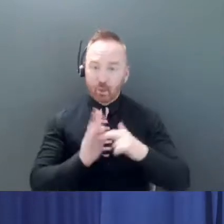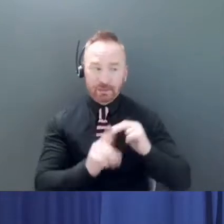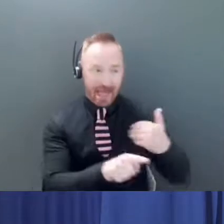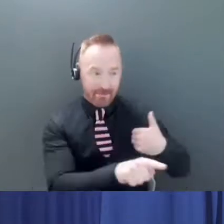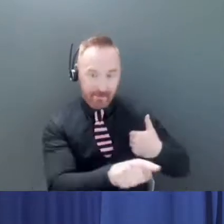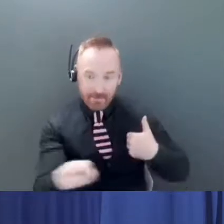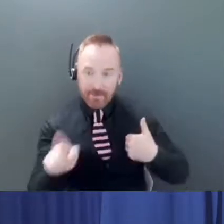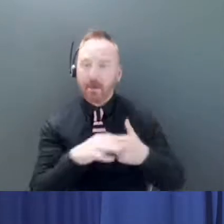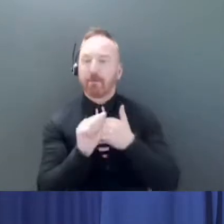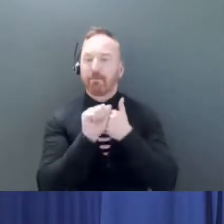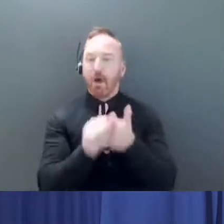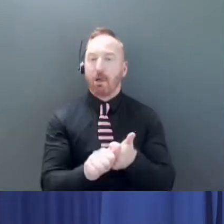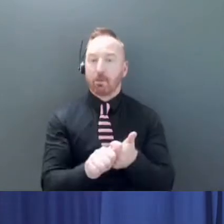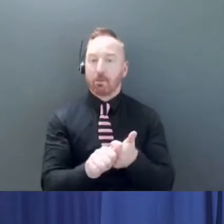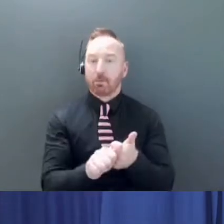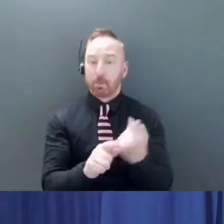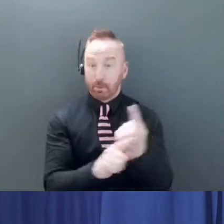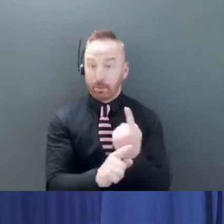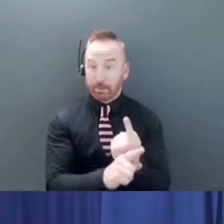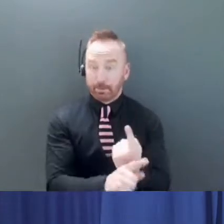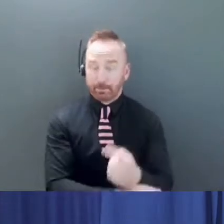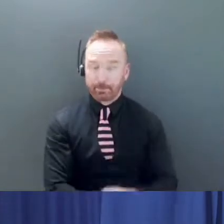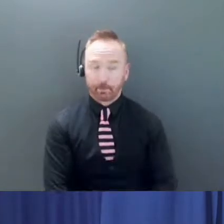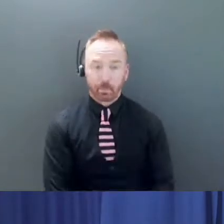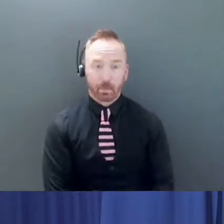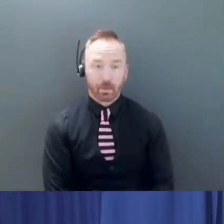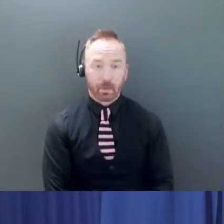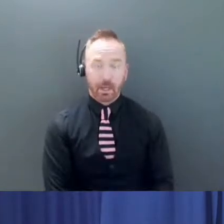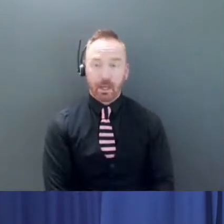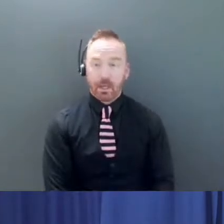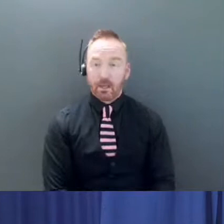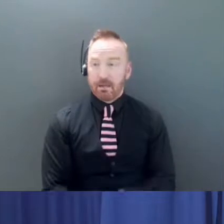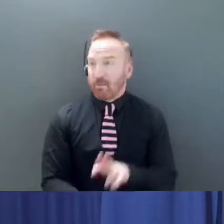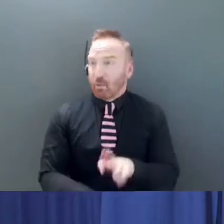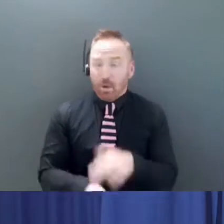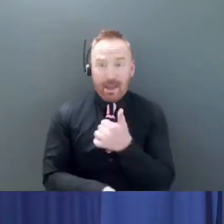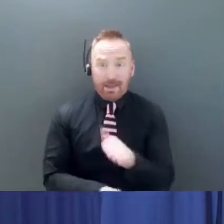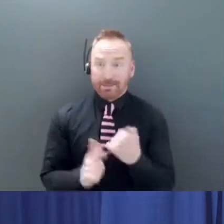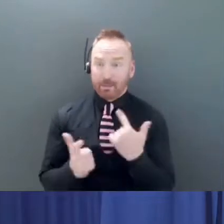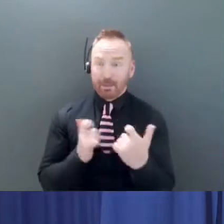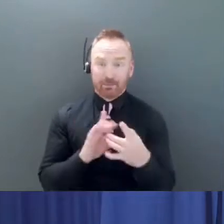about current recommendations, make sure to go to Yukon.ca and a number of